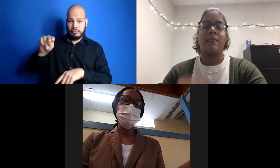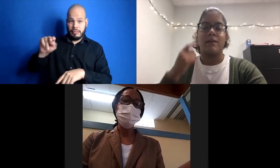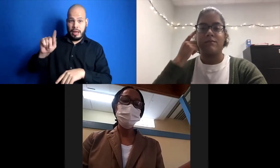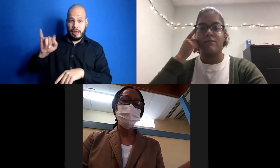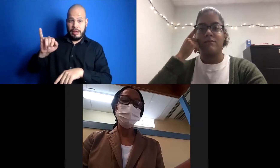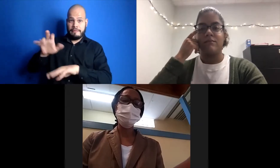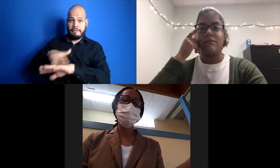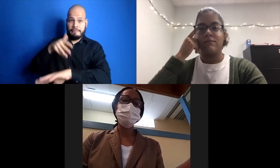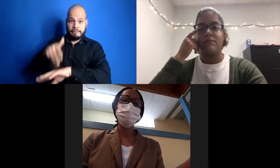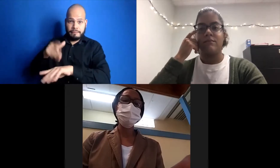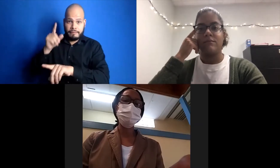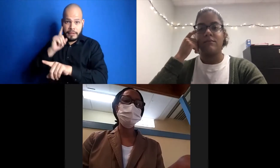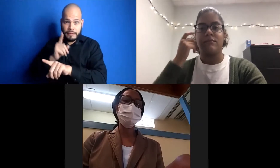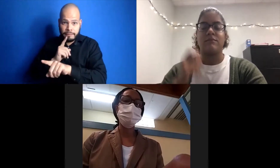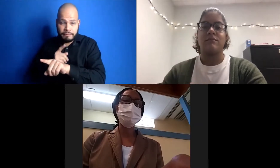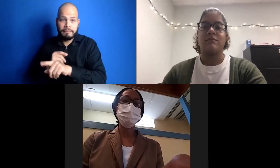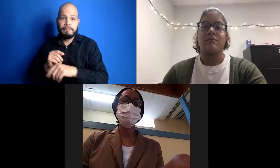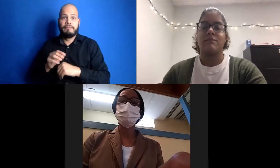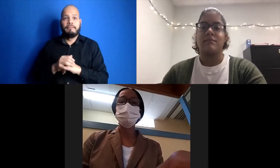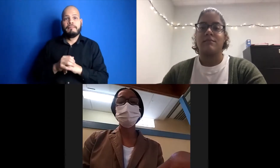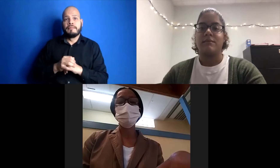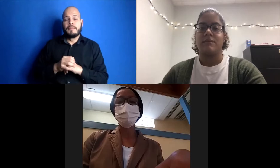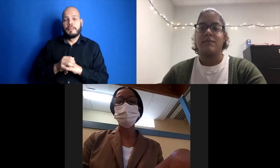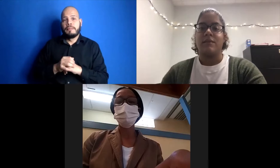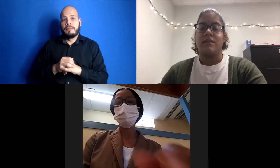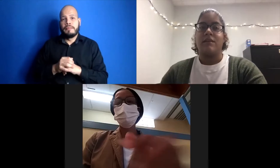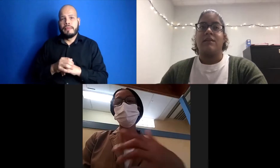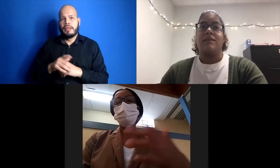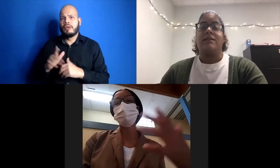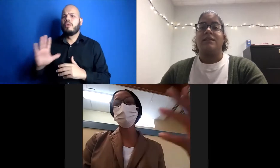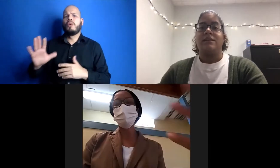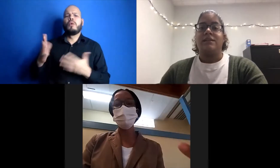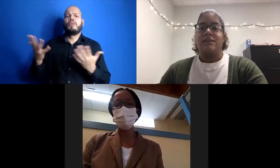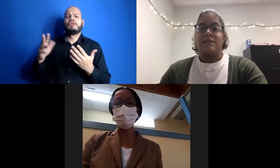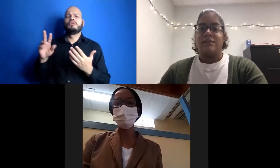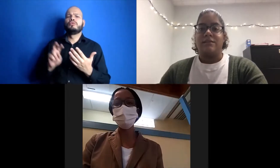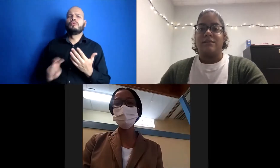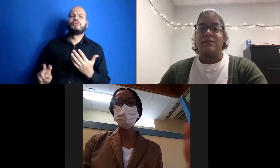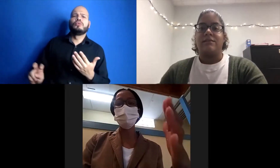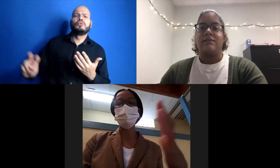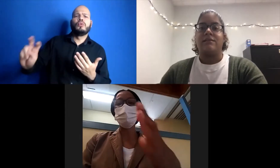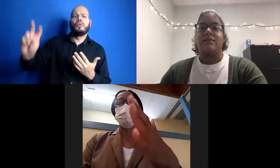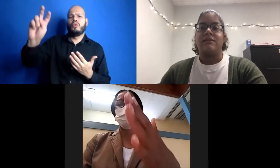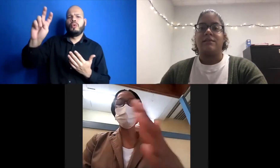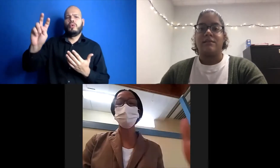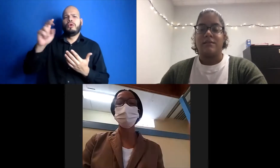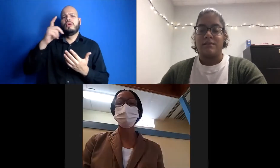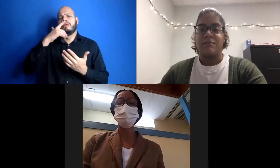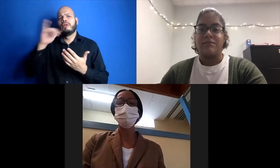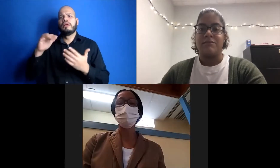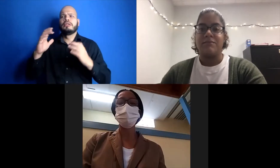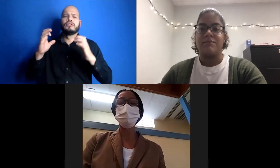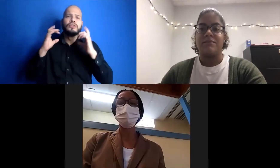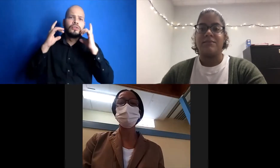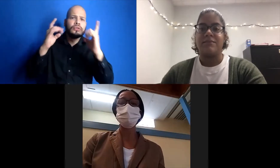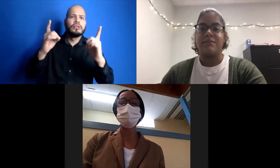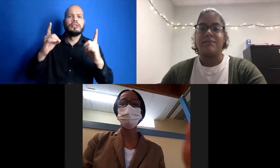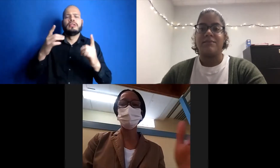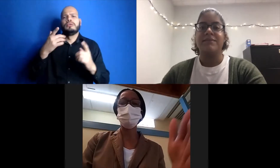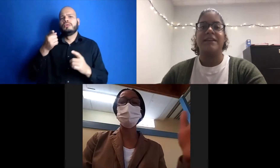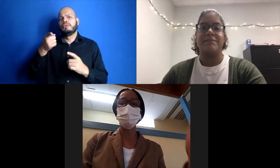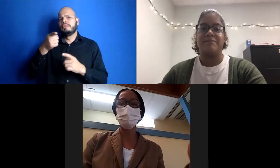what has your journey been like in your education because you've you you've been through so many